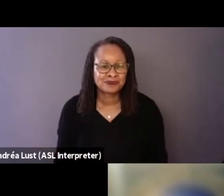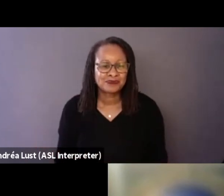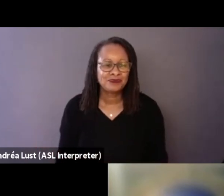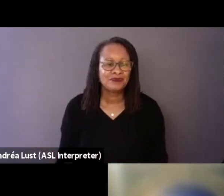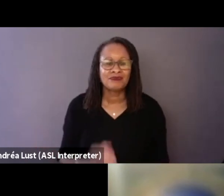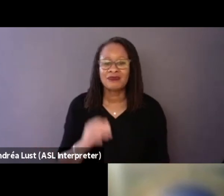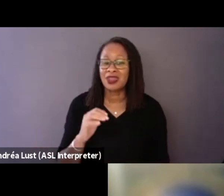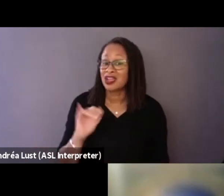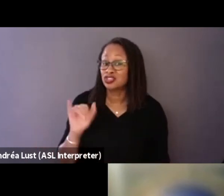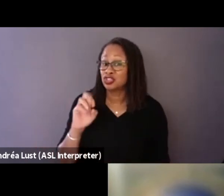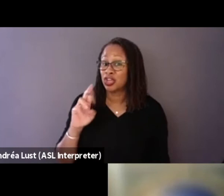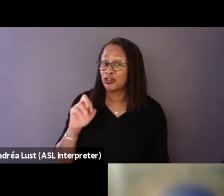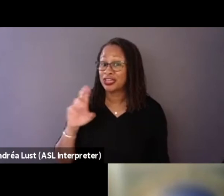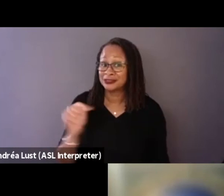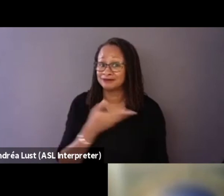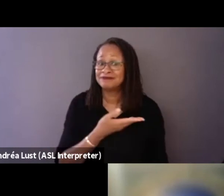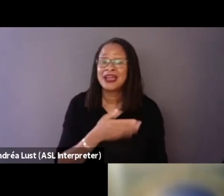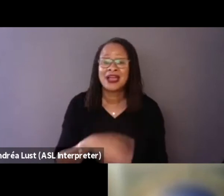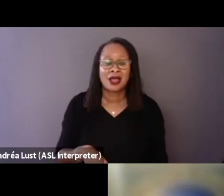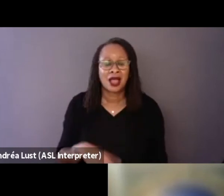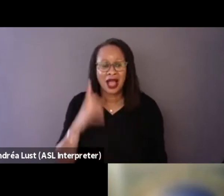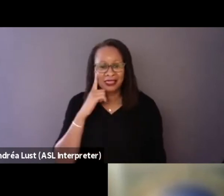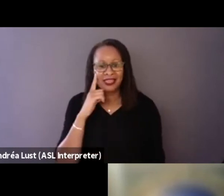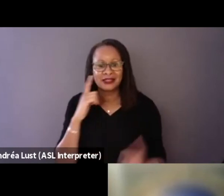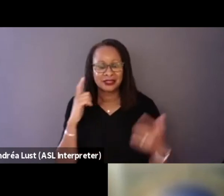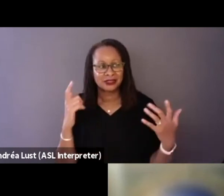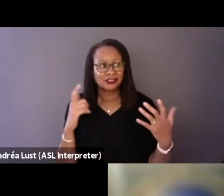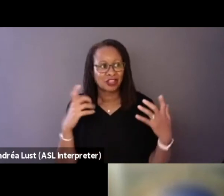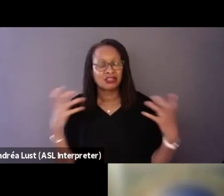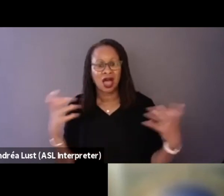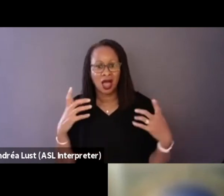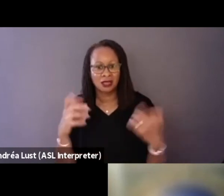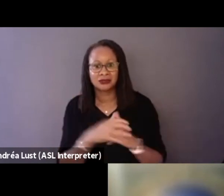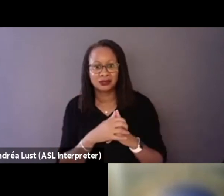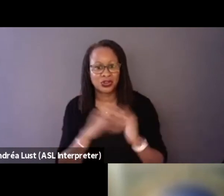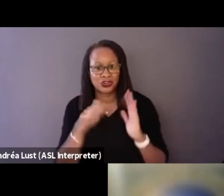I'm sure there's a lot when you are filming for so long that you just end up leaving on the cutting room floor.